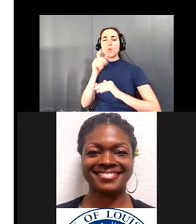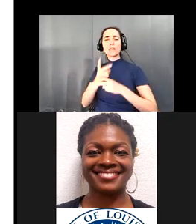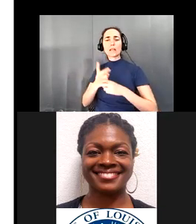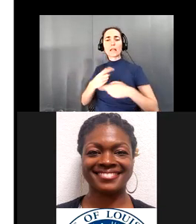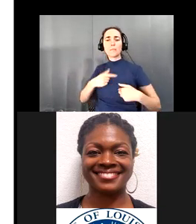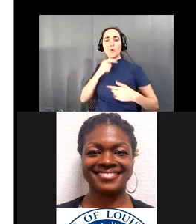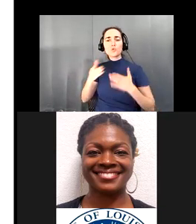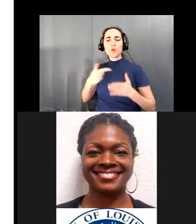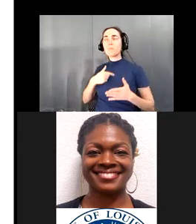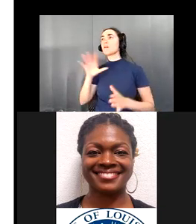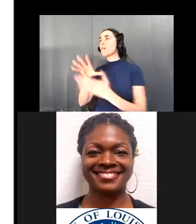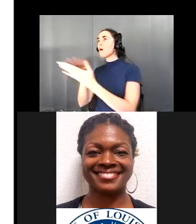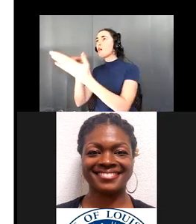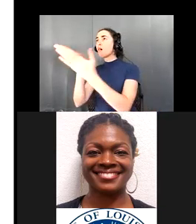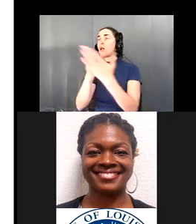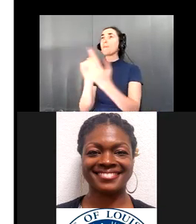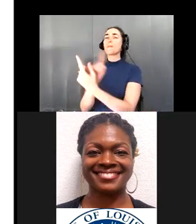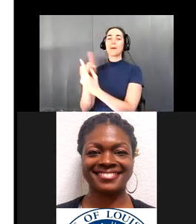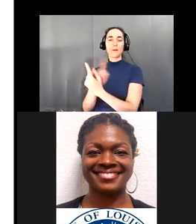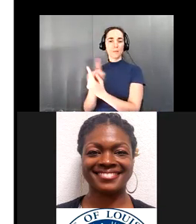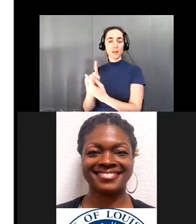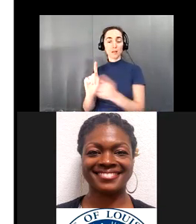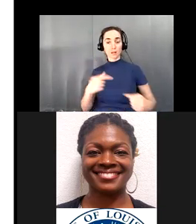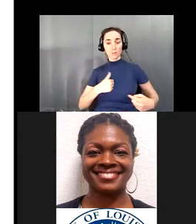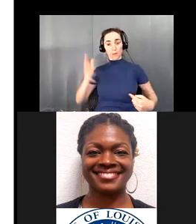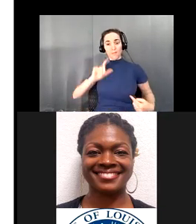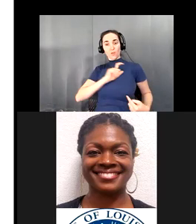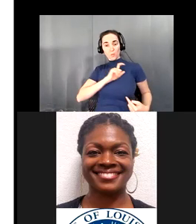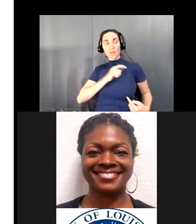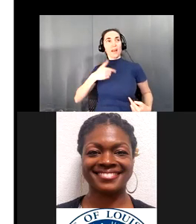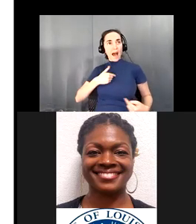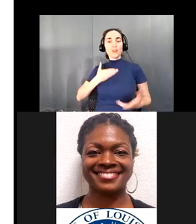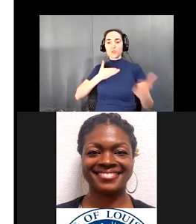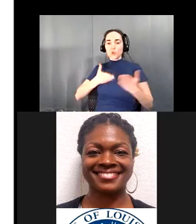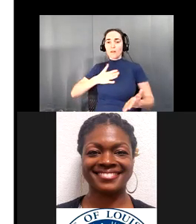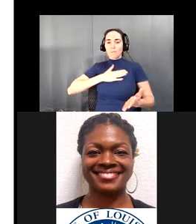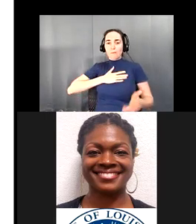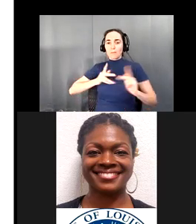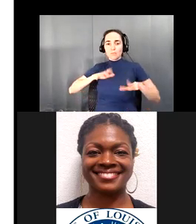a police officer I was serving the community. I was serving the people that that lived in